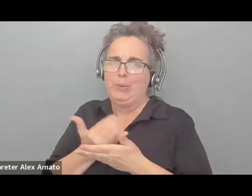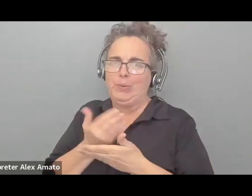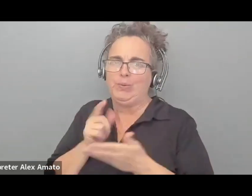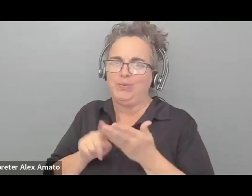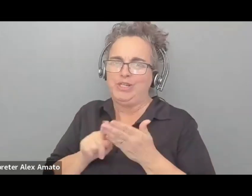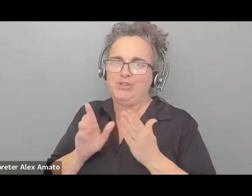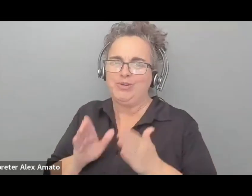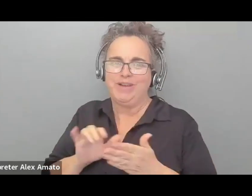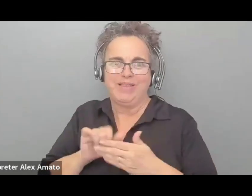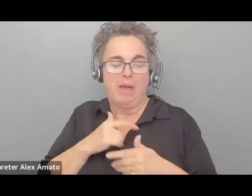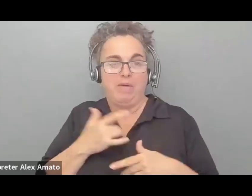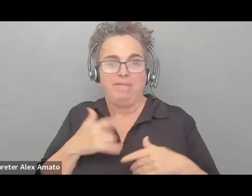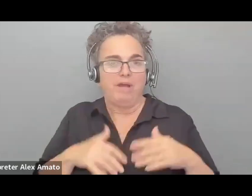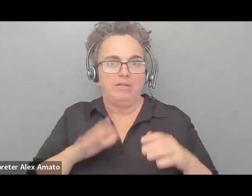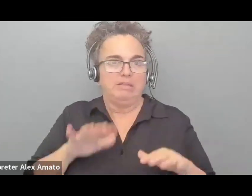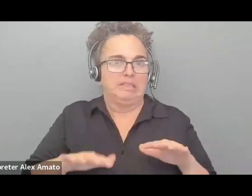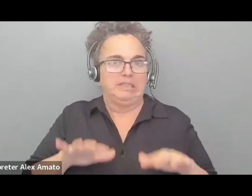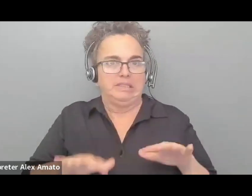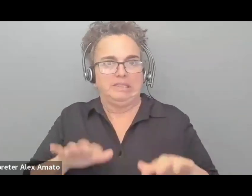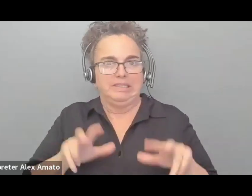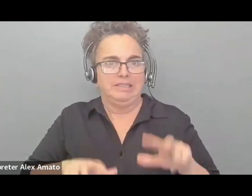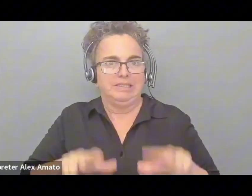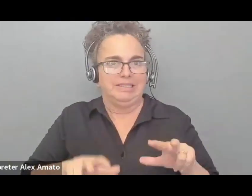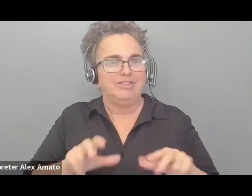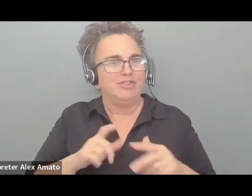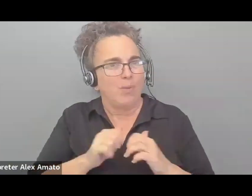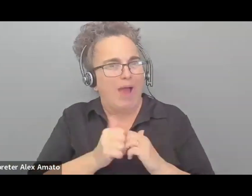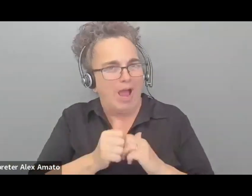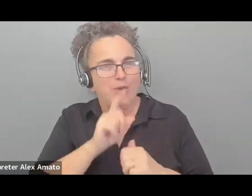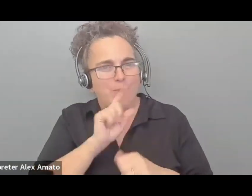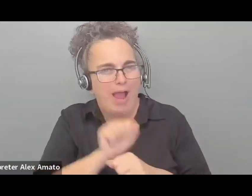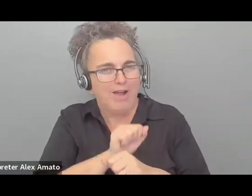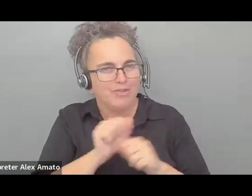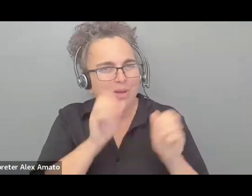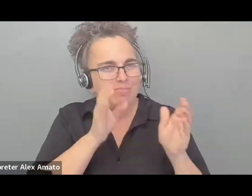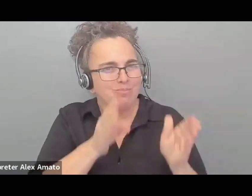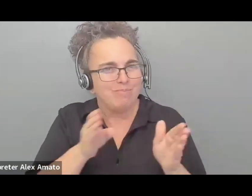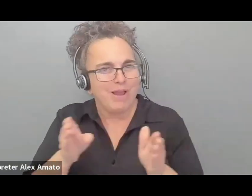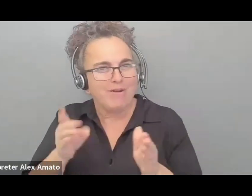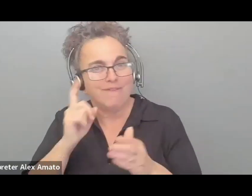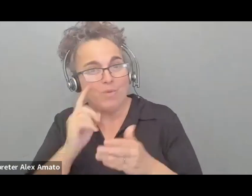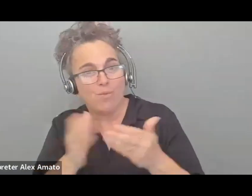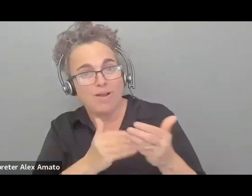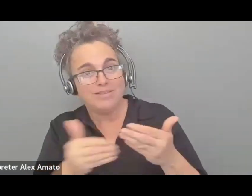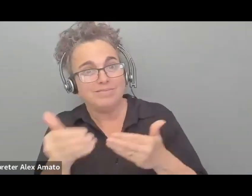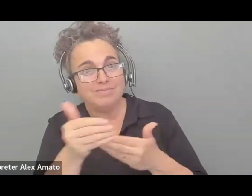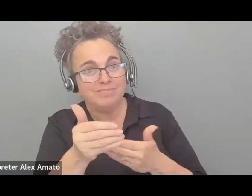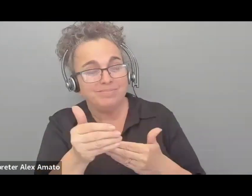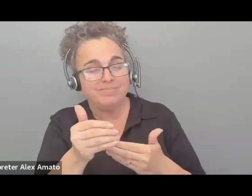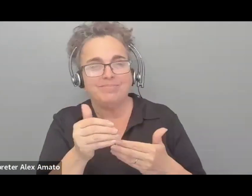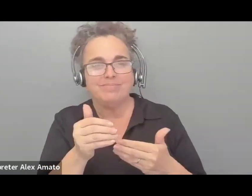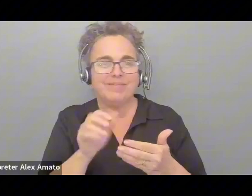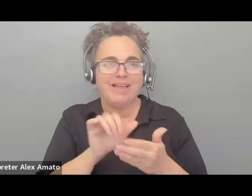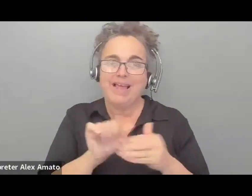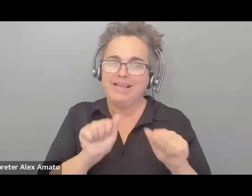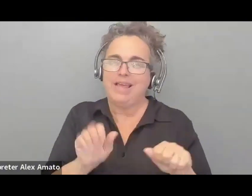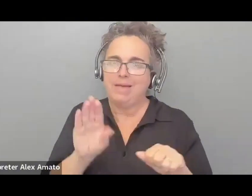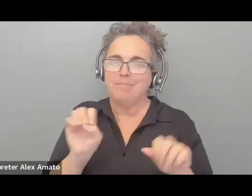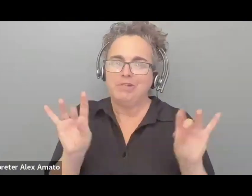And so just thinking about how do you actually prepare for what's ahead of you, which is can be tricky, right? Of balancing that with telling people, hey,